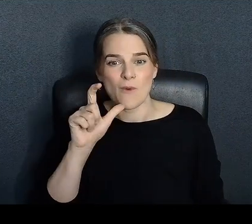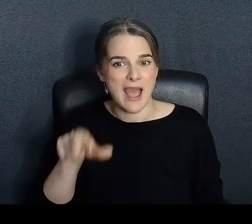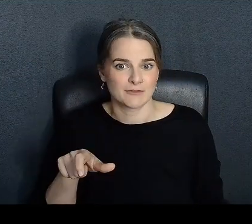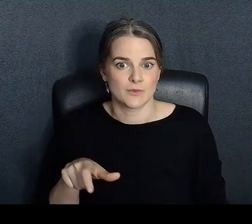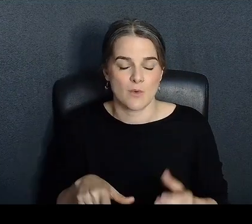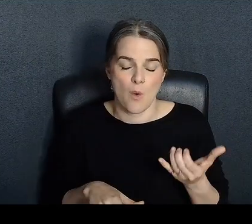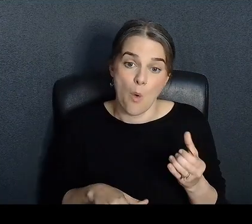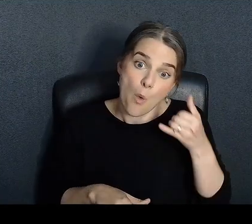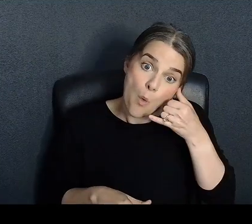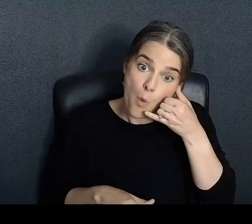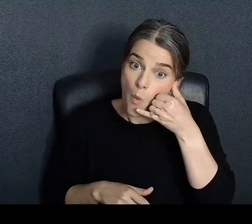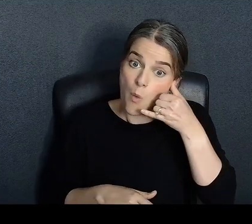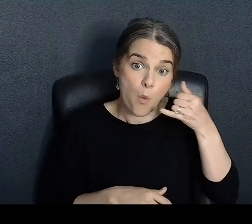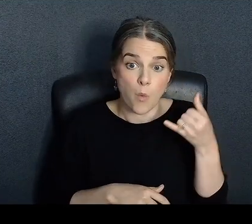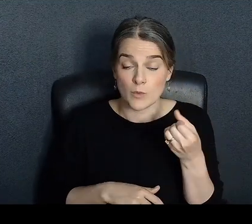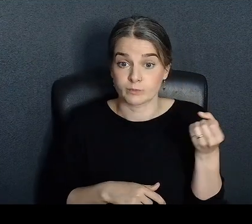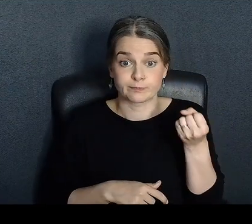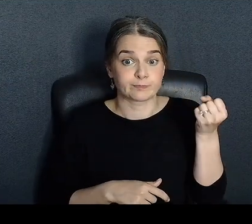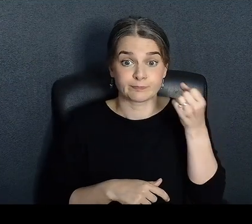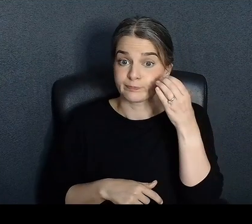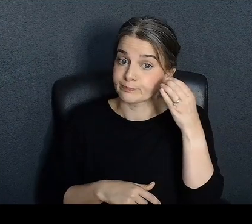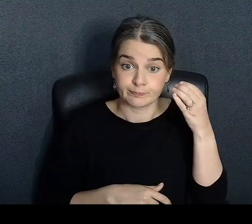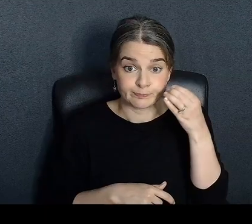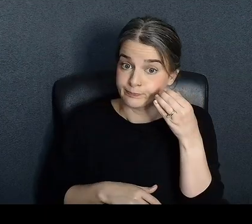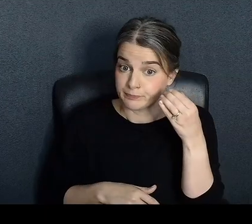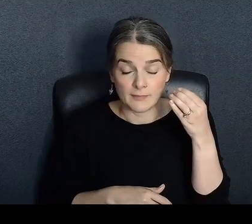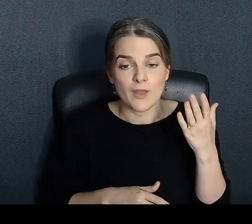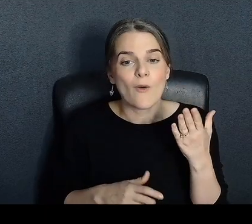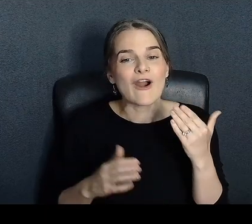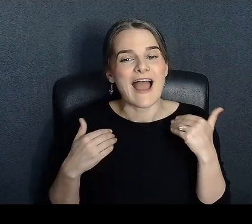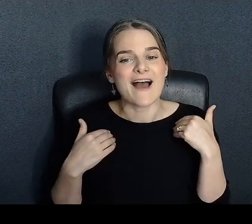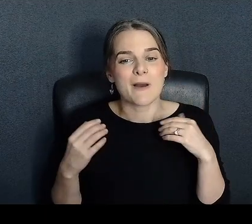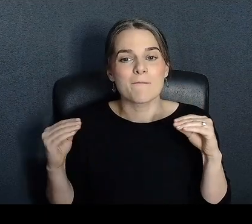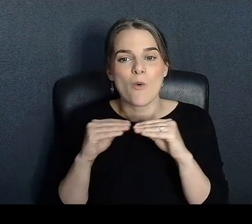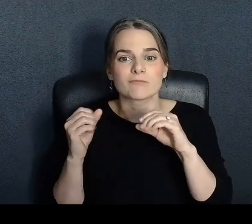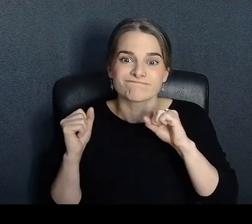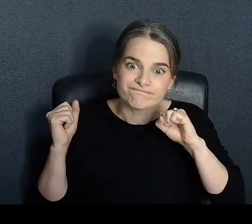can have that amplified phone call on your cell phone.